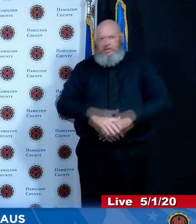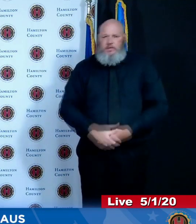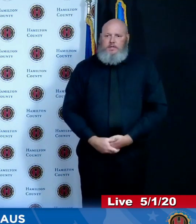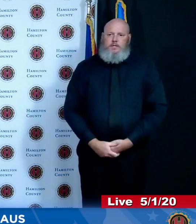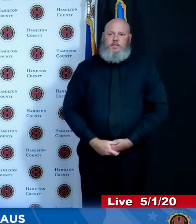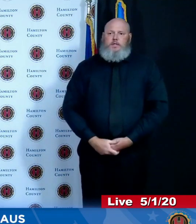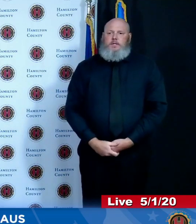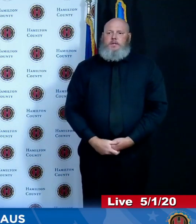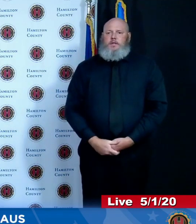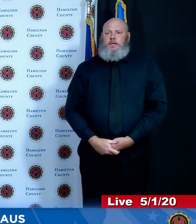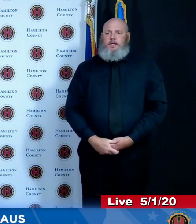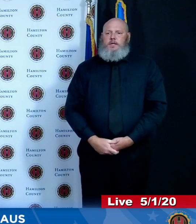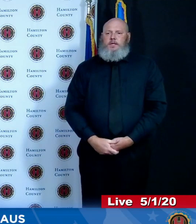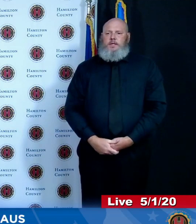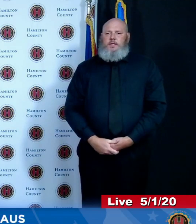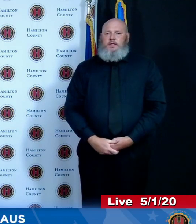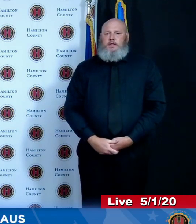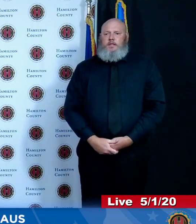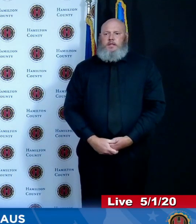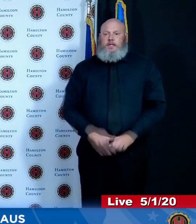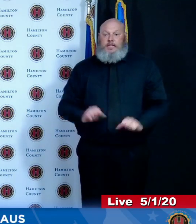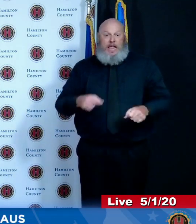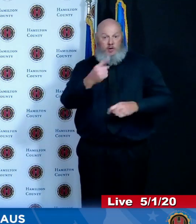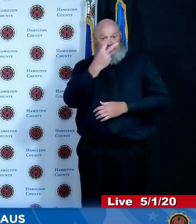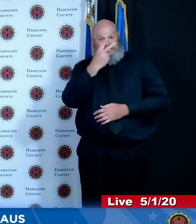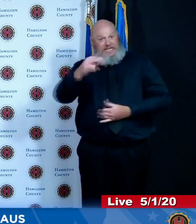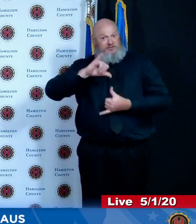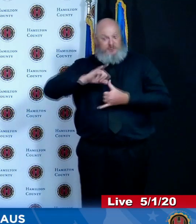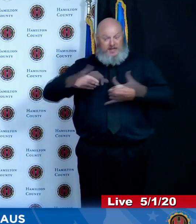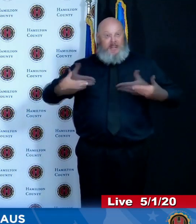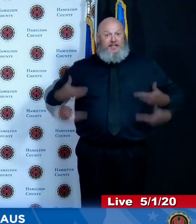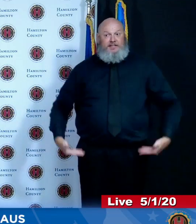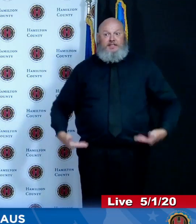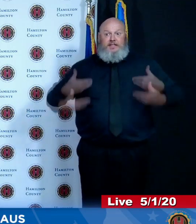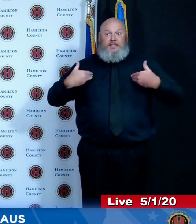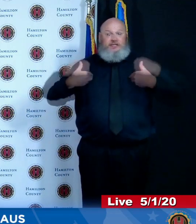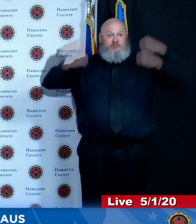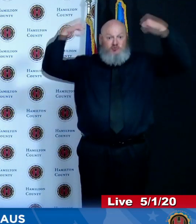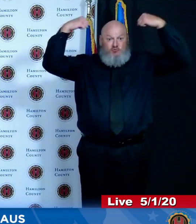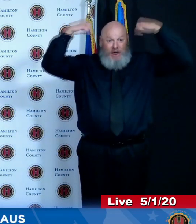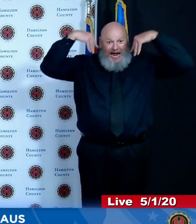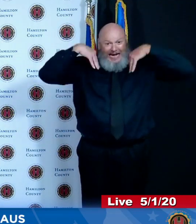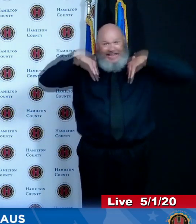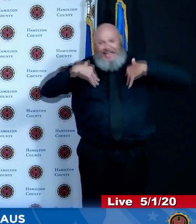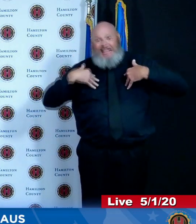that Jay is sweating like crazy back here because it's been a big news day